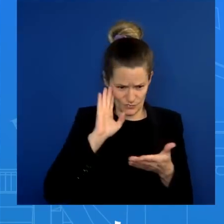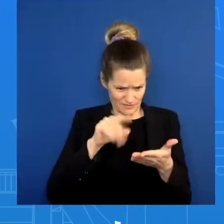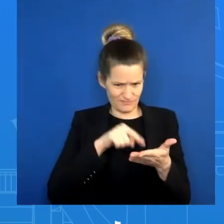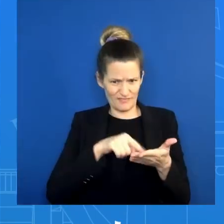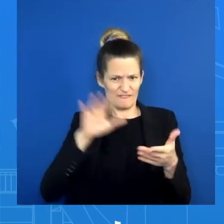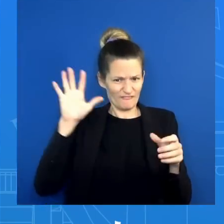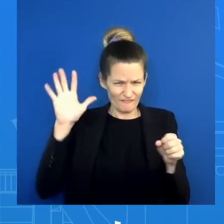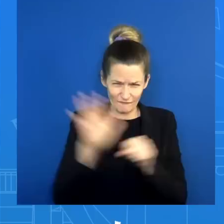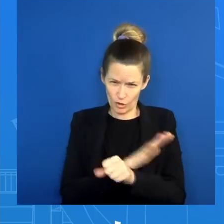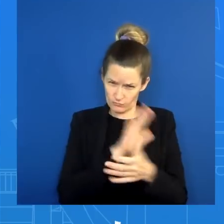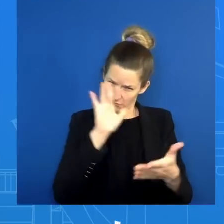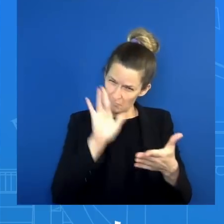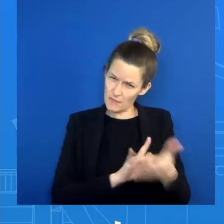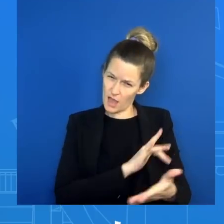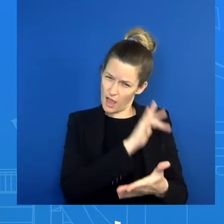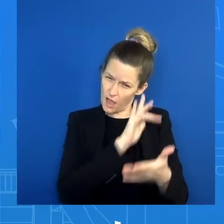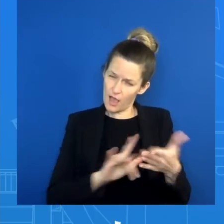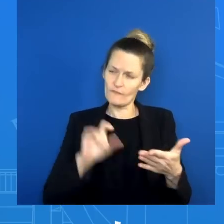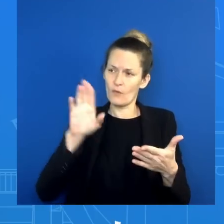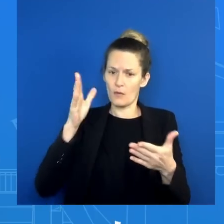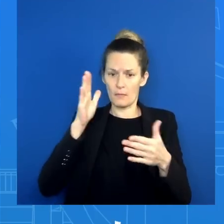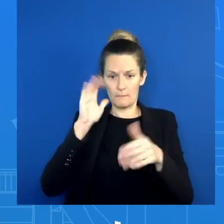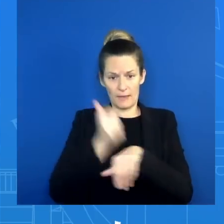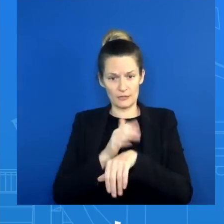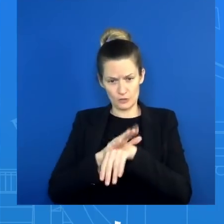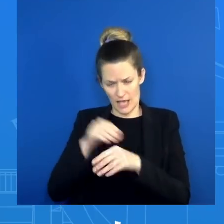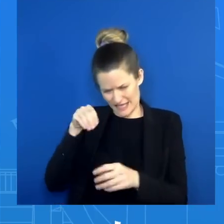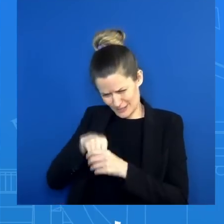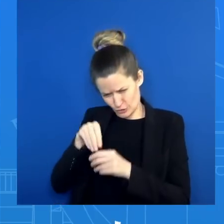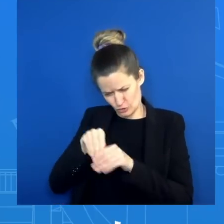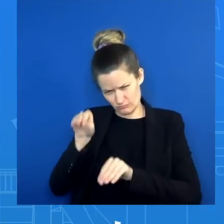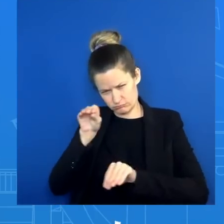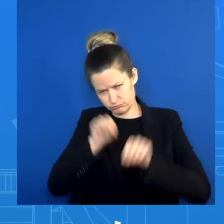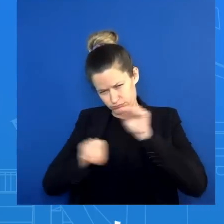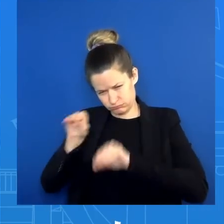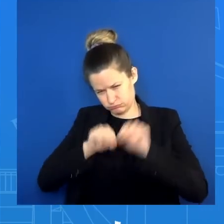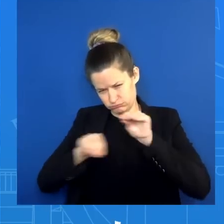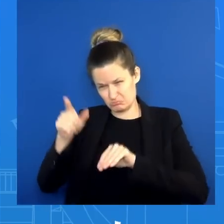that of deficit reduction, you're okay raising